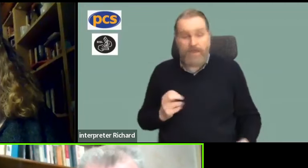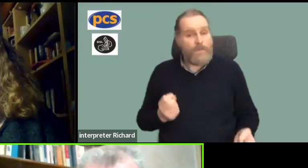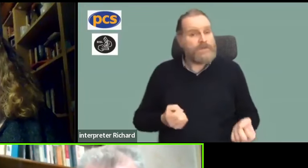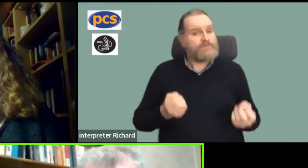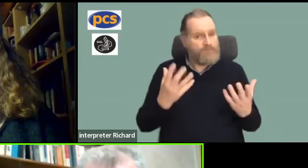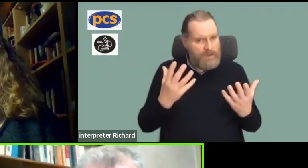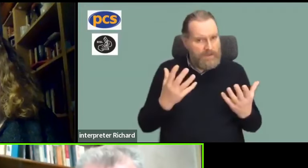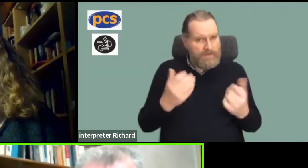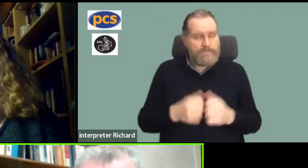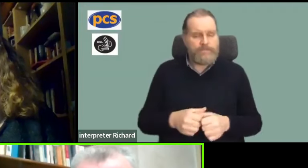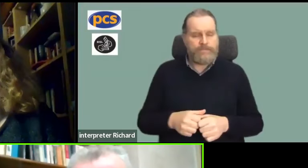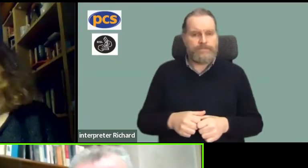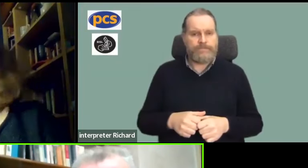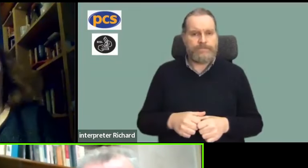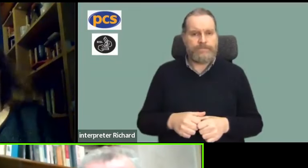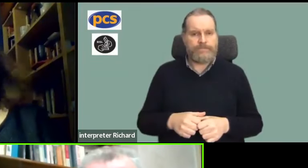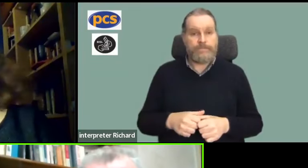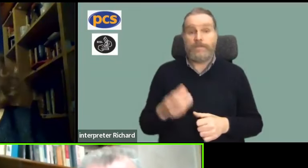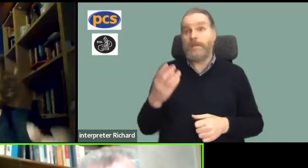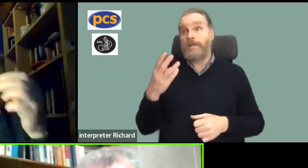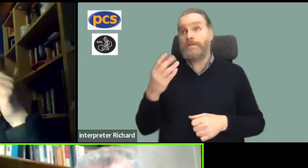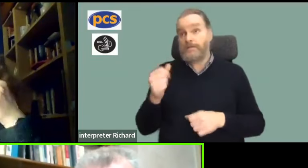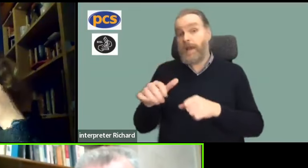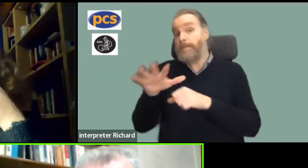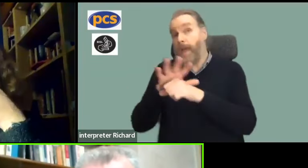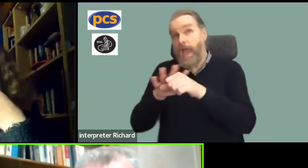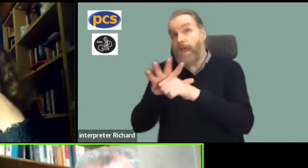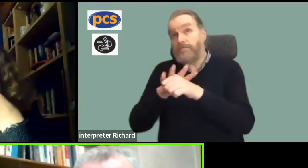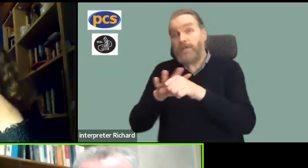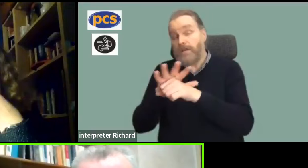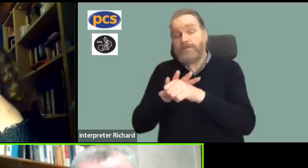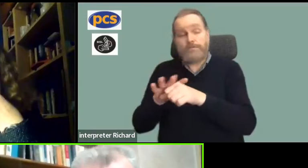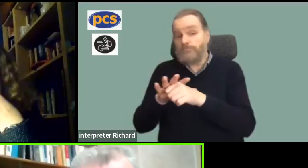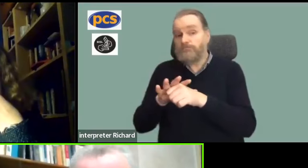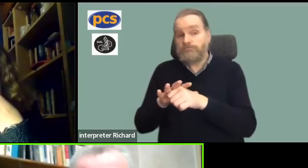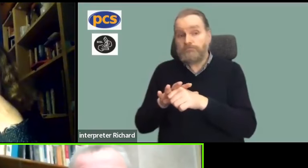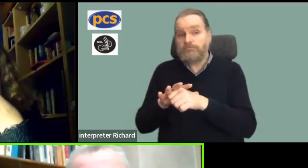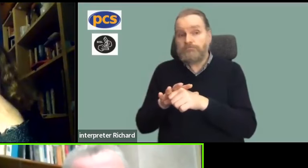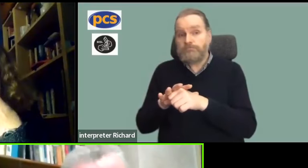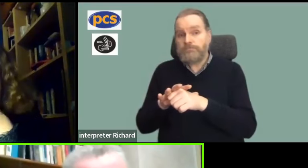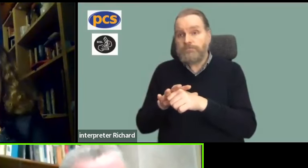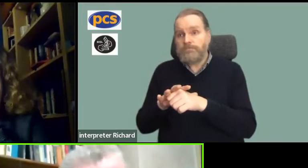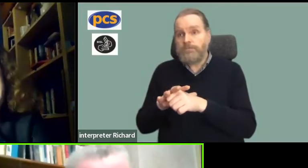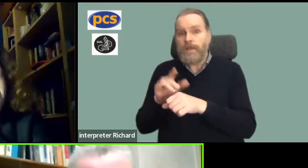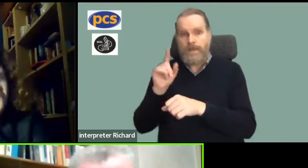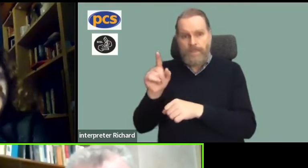so. That's a general answer to that . but but I just want to say that we know in some areas. where the the employers are considered g doing doing that.